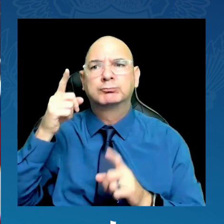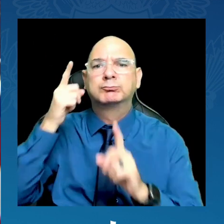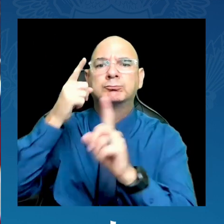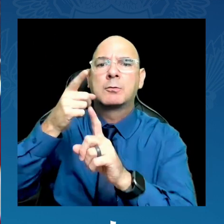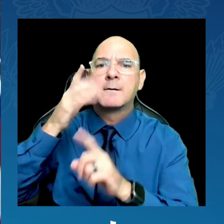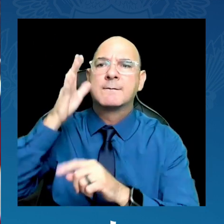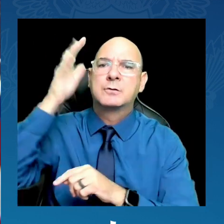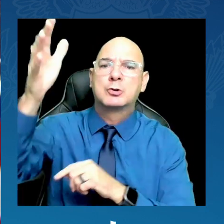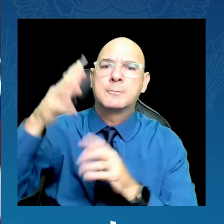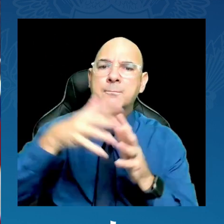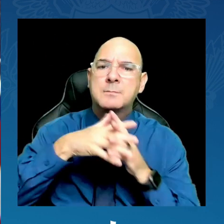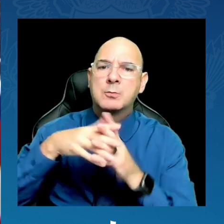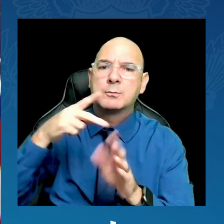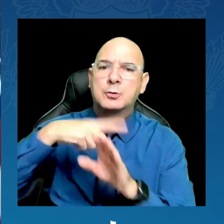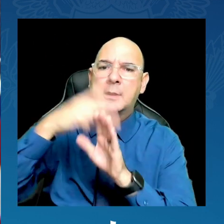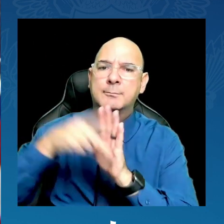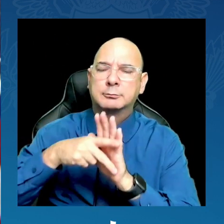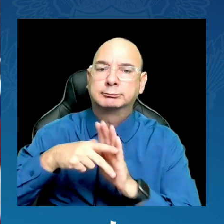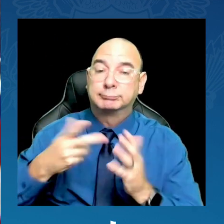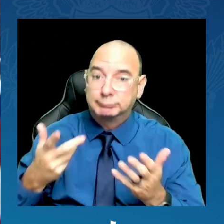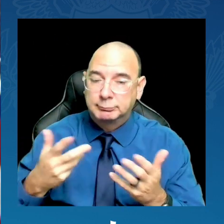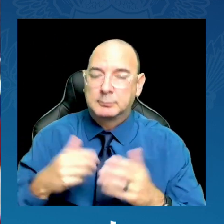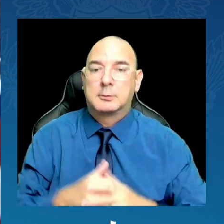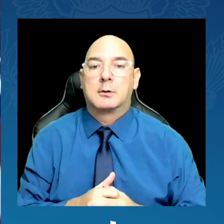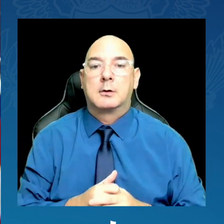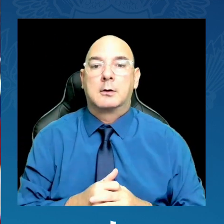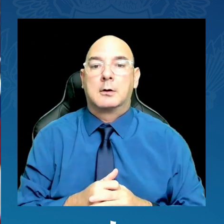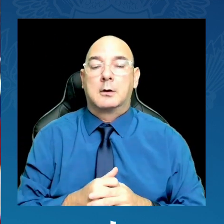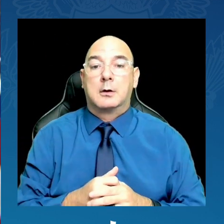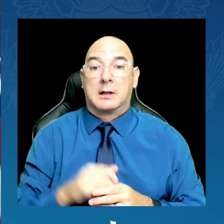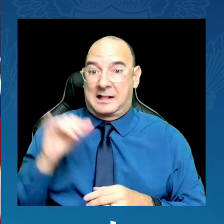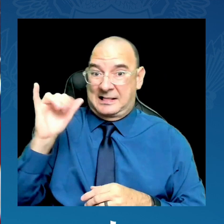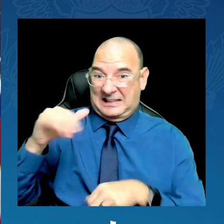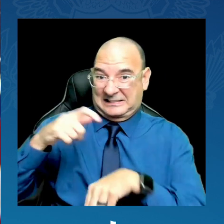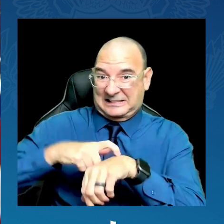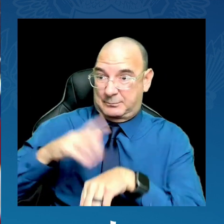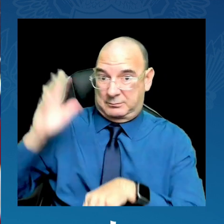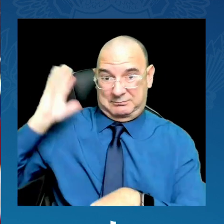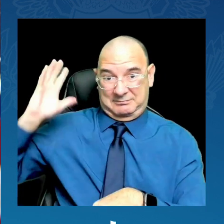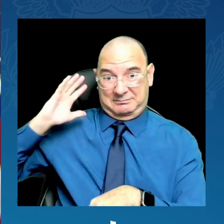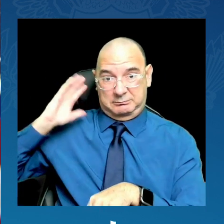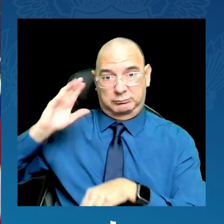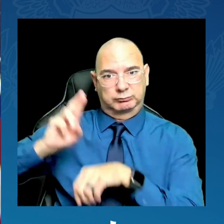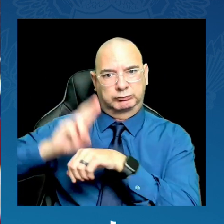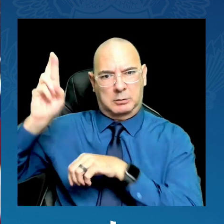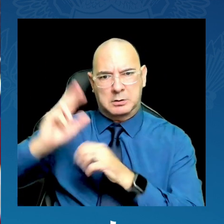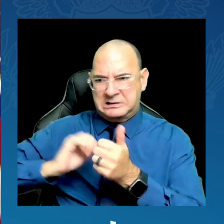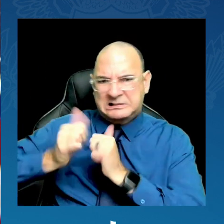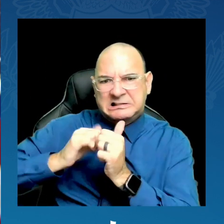At the time, the space race with the Soviet Union was well underway.